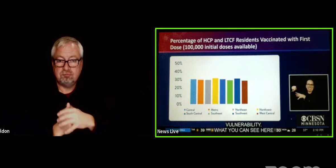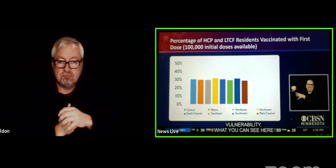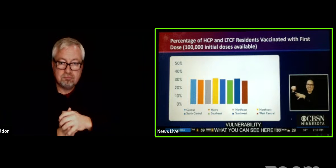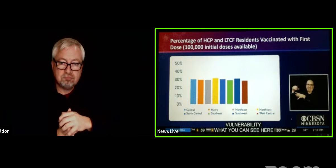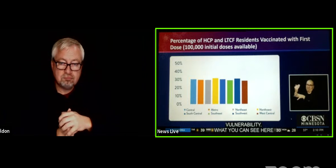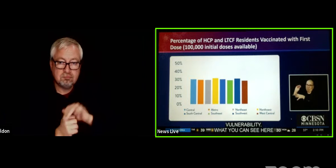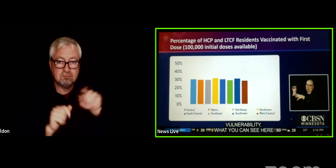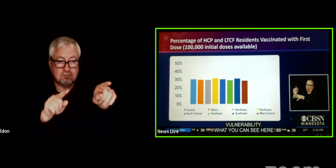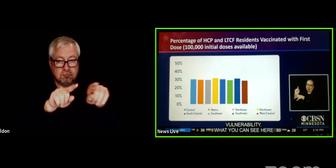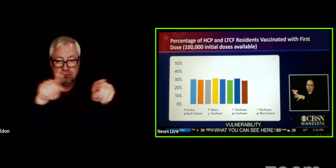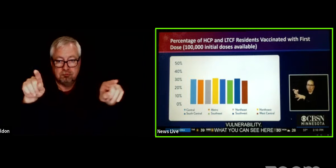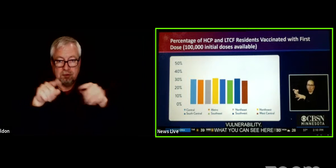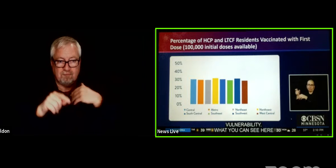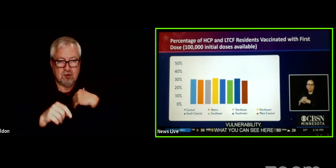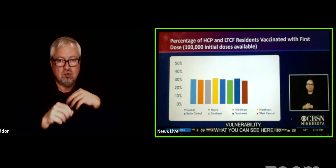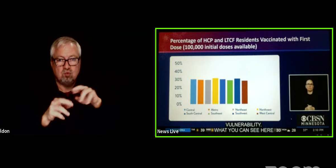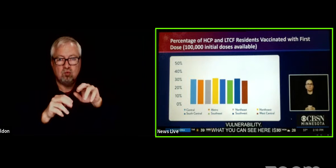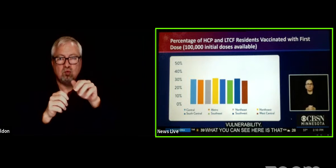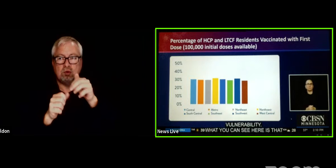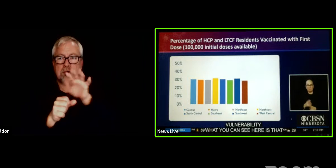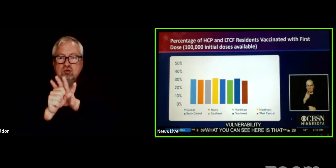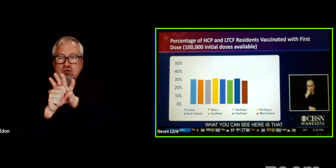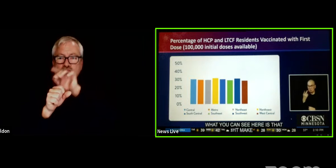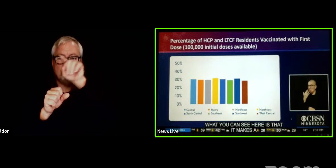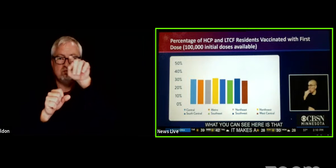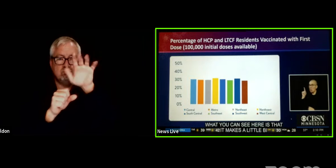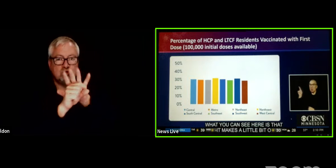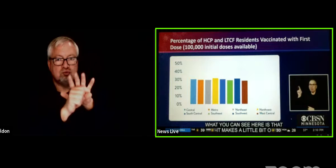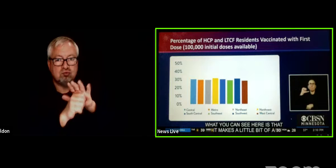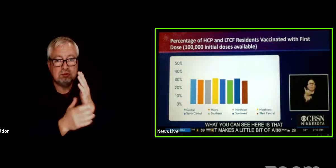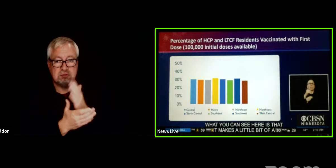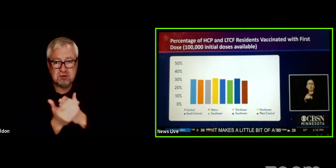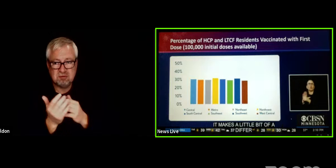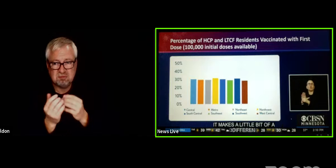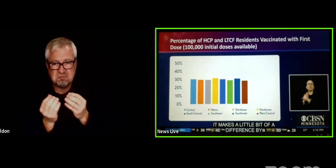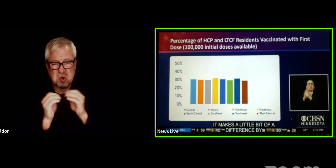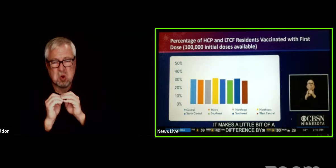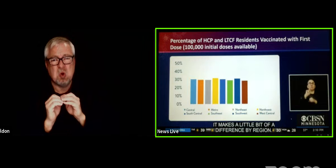GET JUST SLIGHTLY MORE VACCINE THAN OTHERS BASED ON THAT SOCIAL VULNERABILITY INDEX BUT